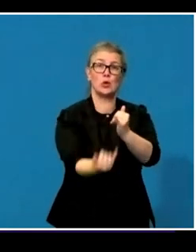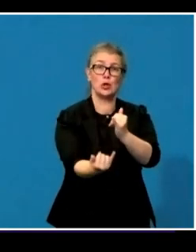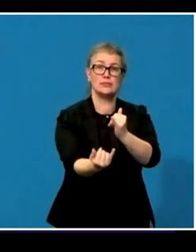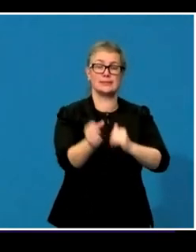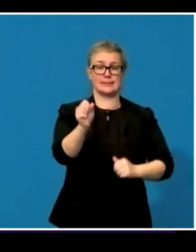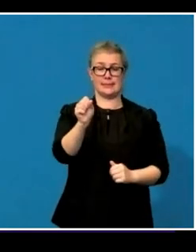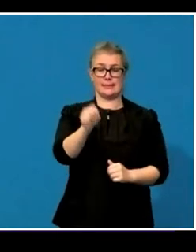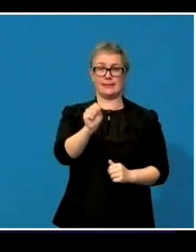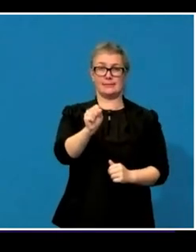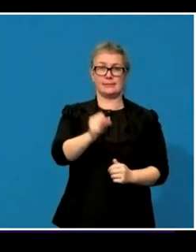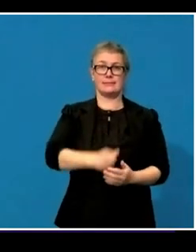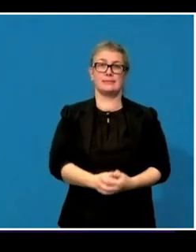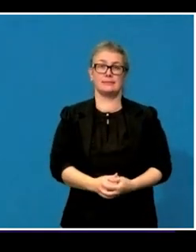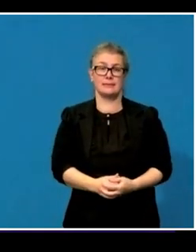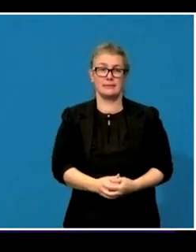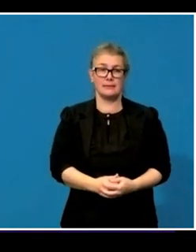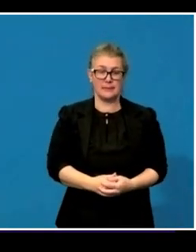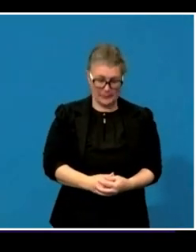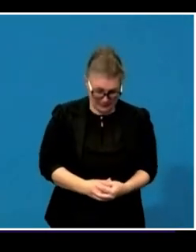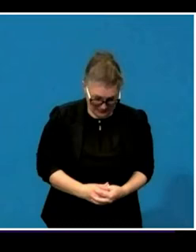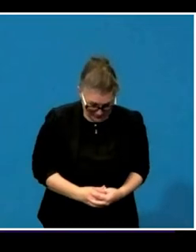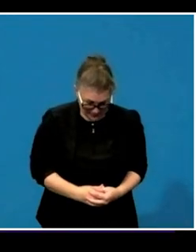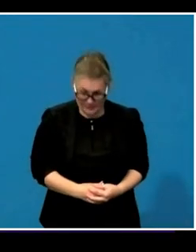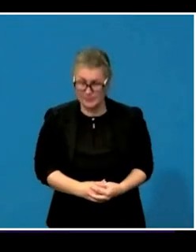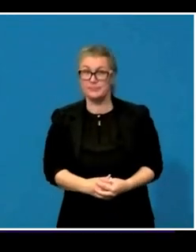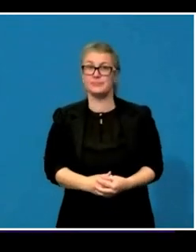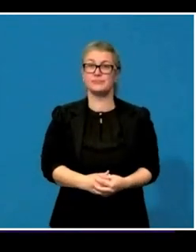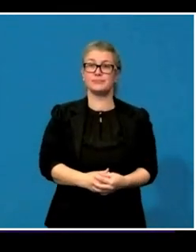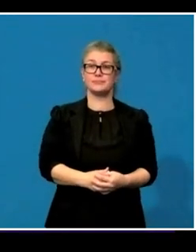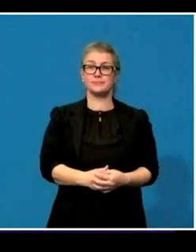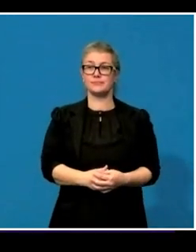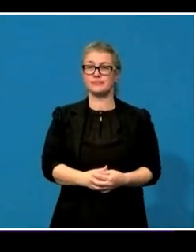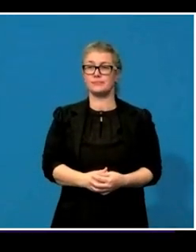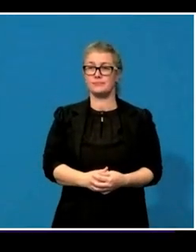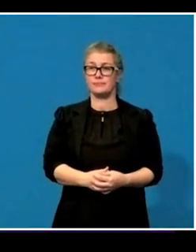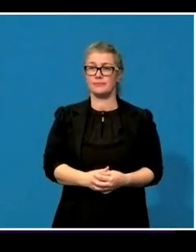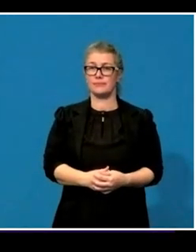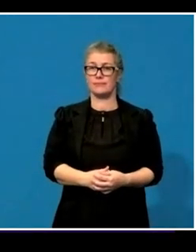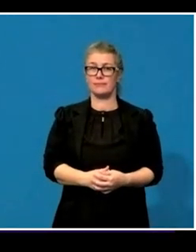Joan, you recall in conference I discussed the use of the word "interfacing."